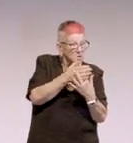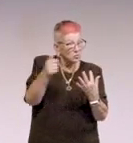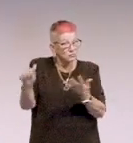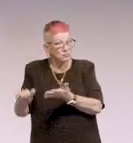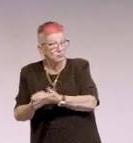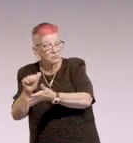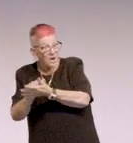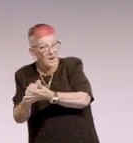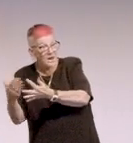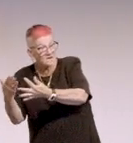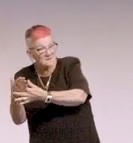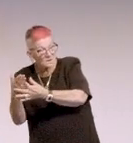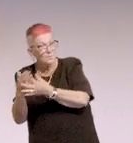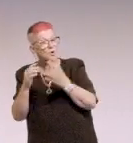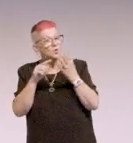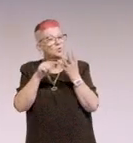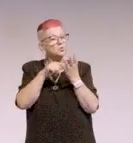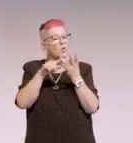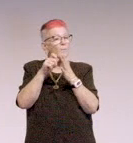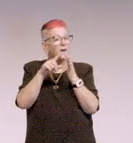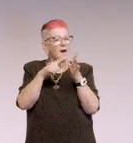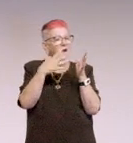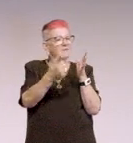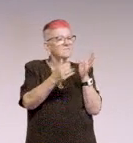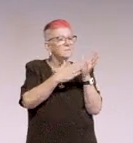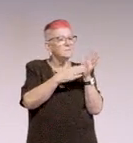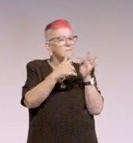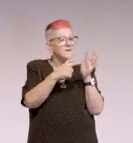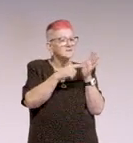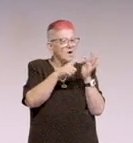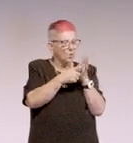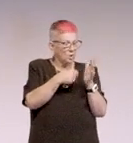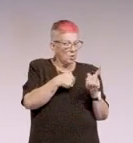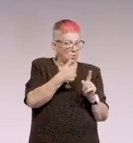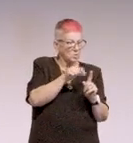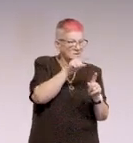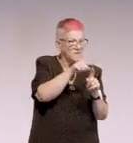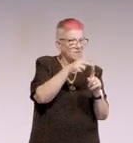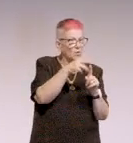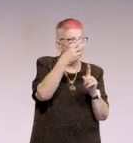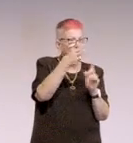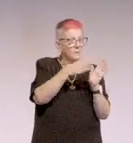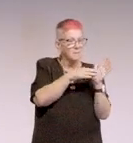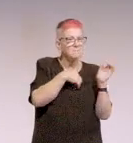Then I attended a and met a few people who are facing